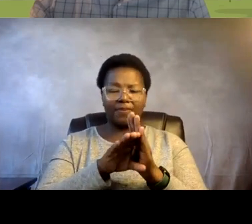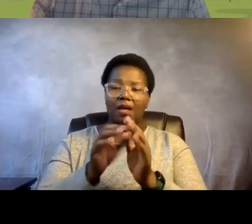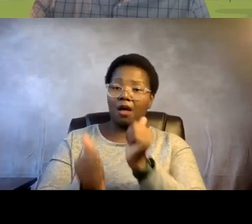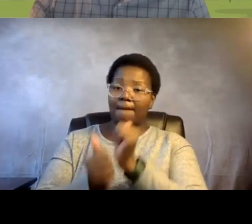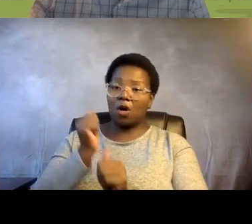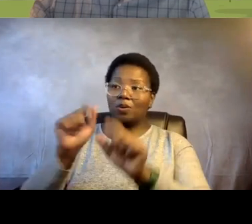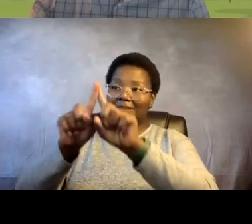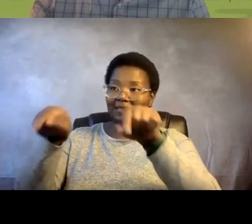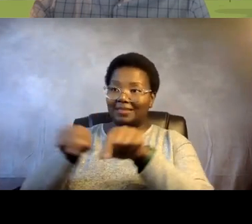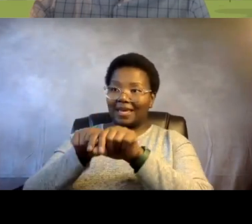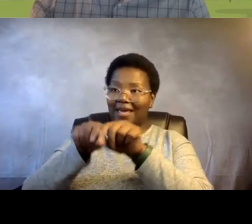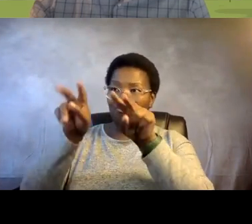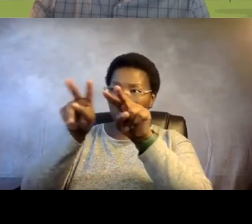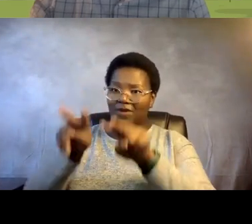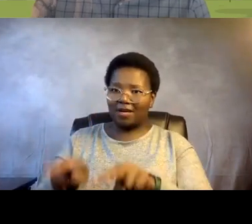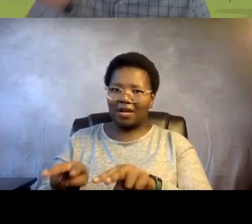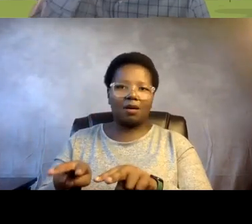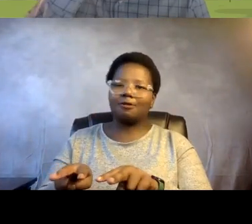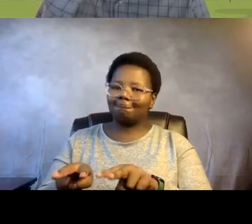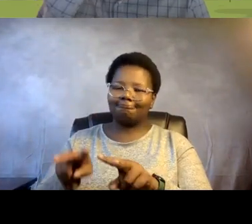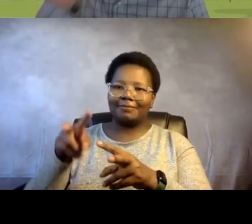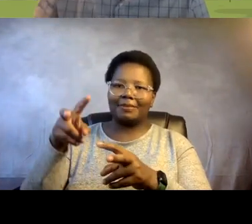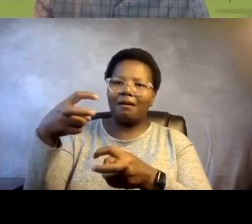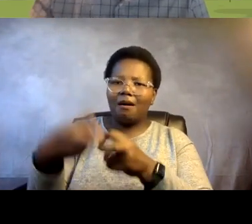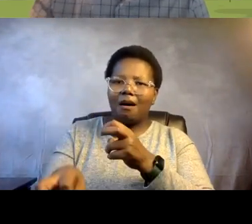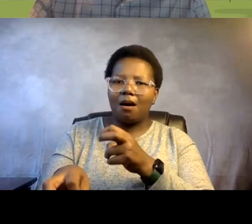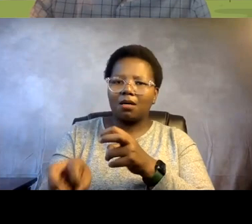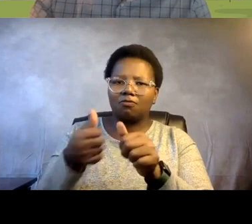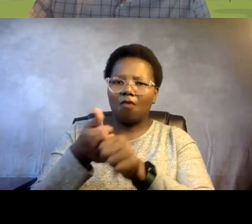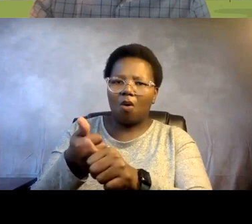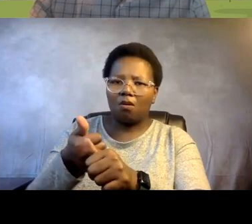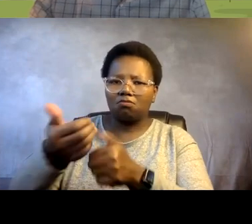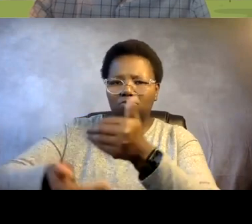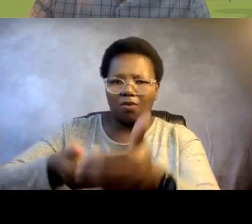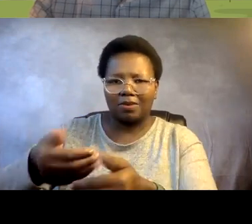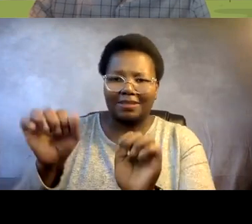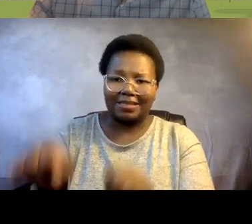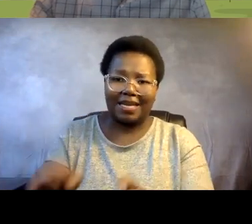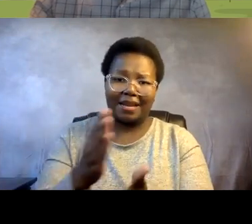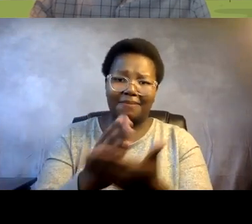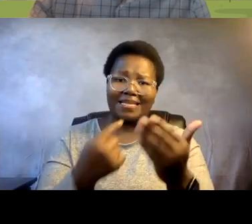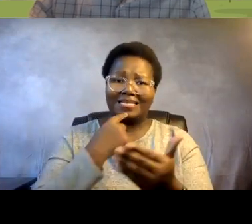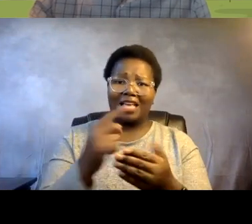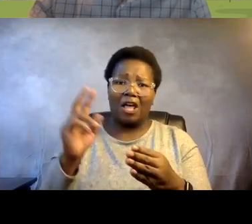will be consistent in what's presented. If you start getting into some crazy ARIA-built widgets,